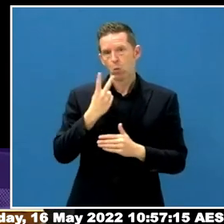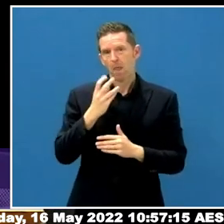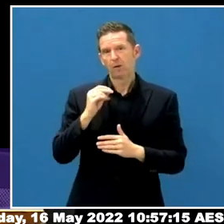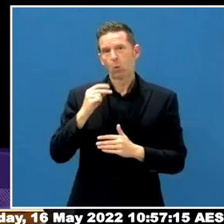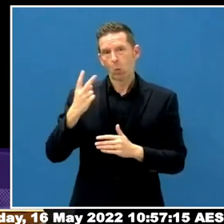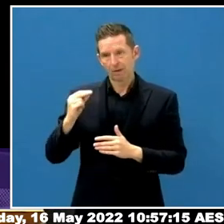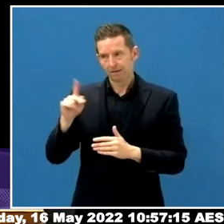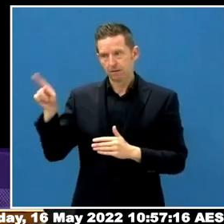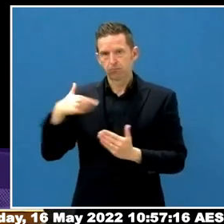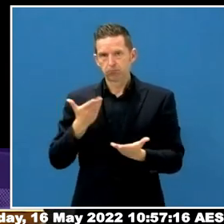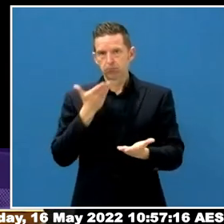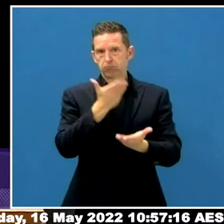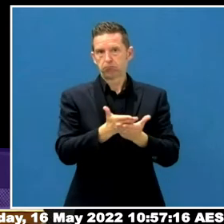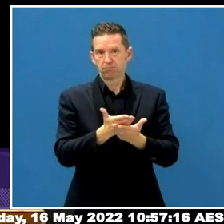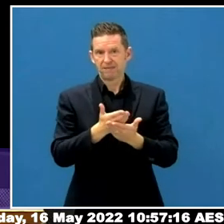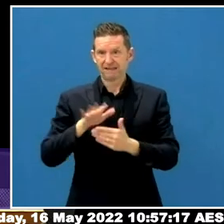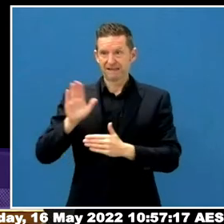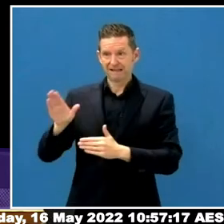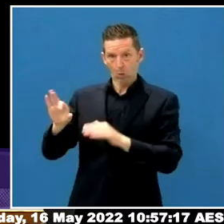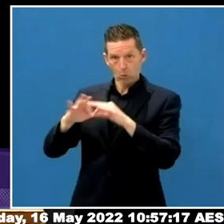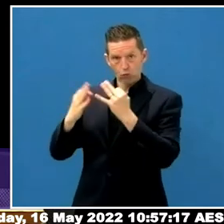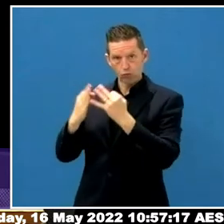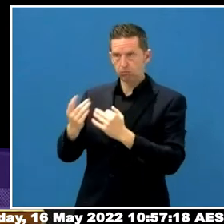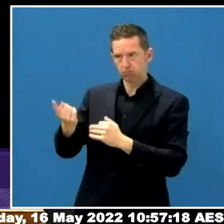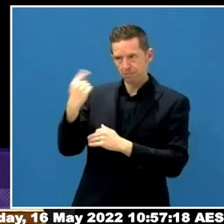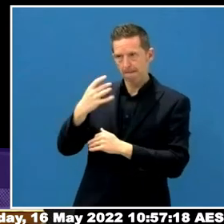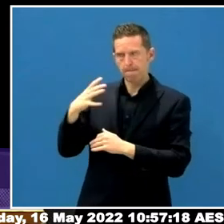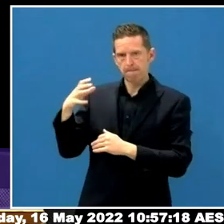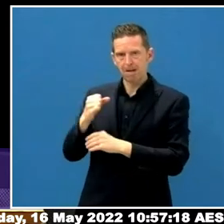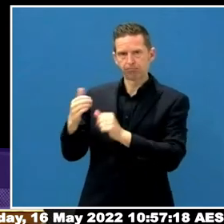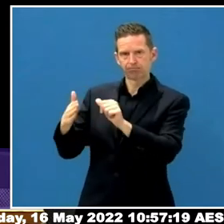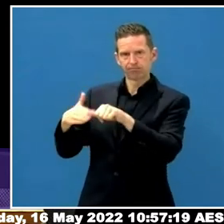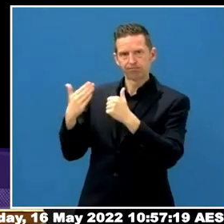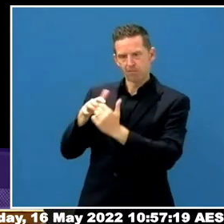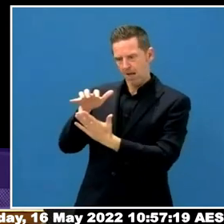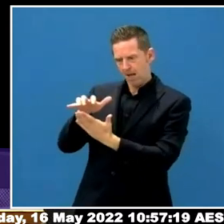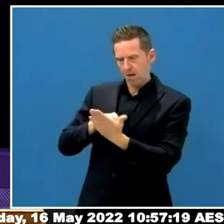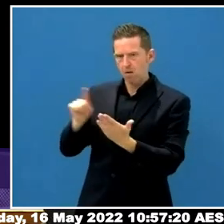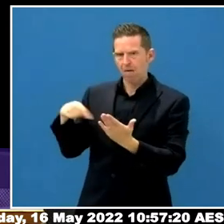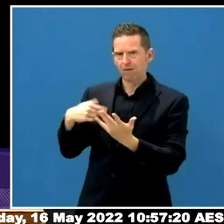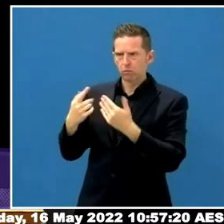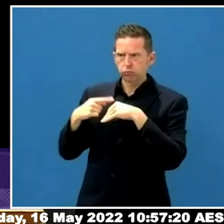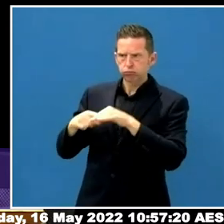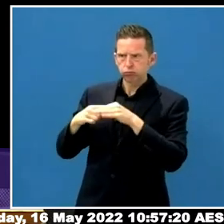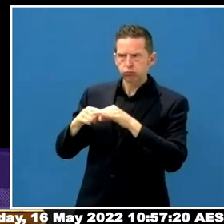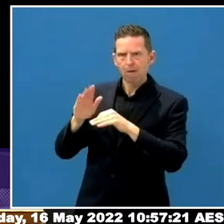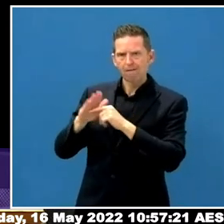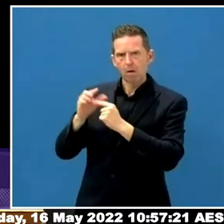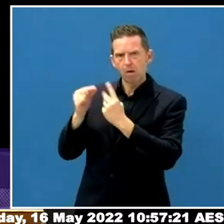notices to give information seeking responses to a series of questions on issues relevant to our inquiries.